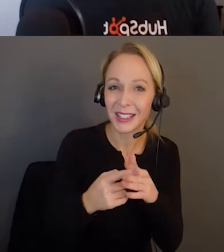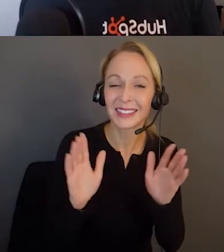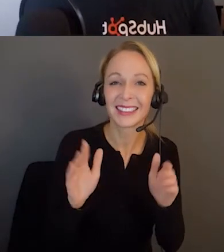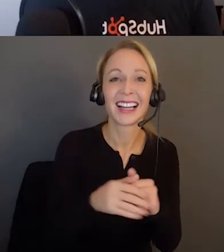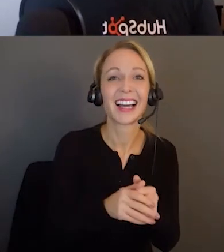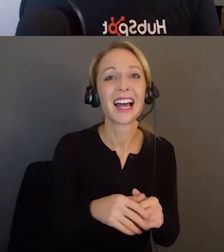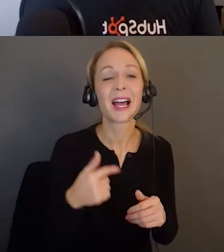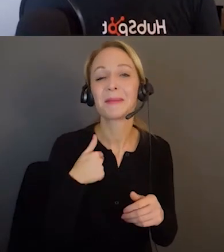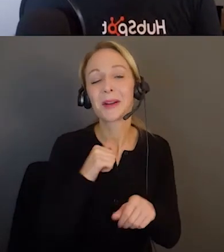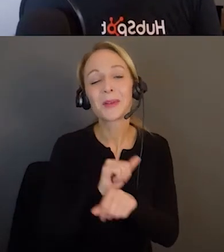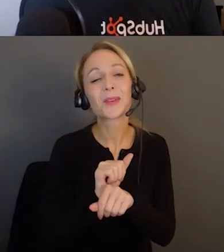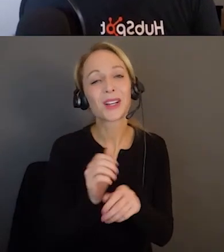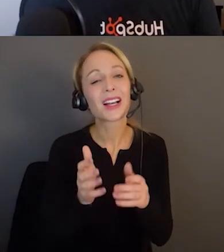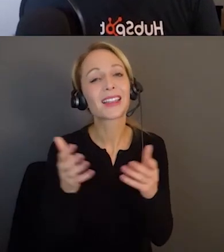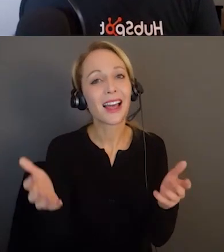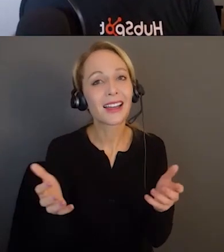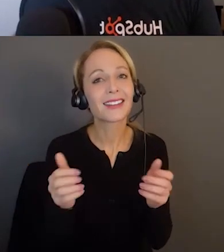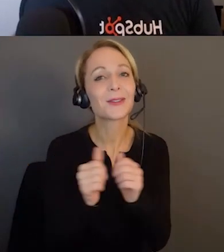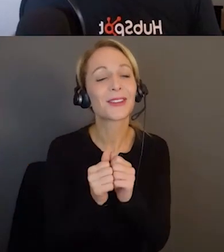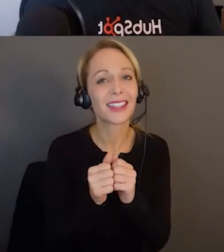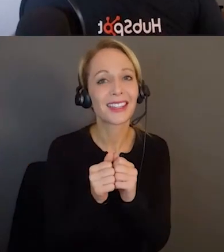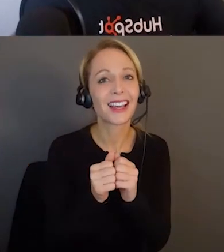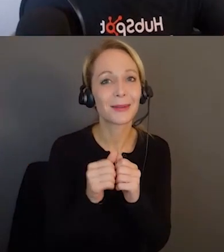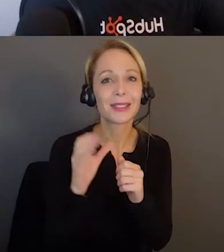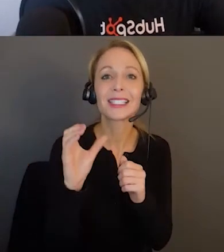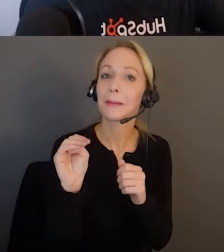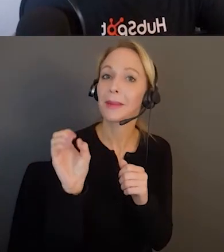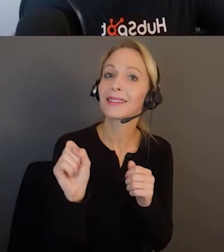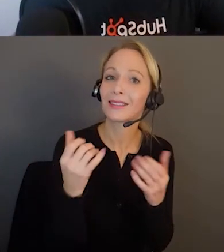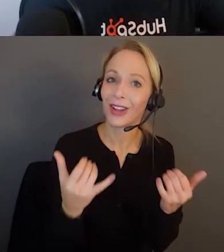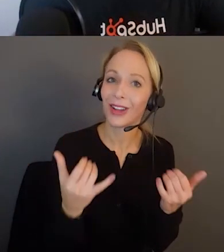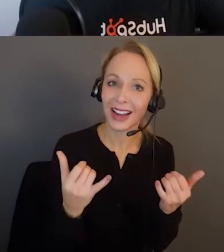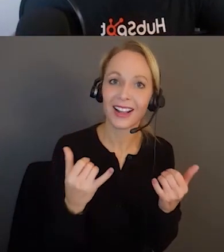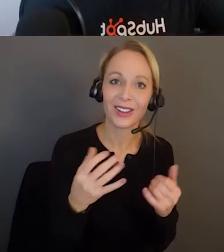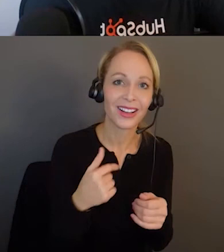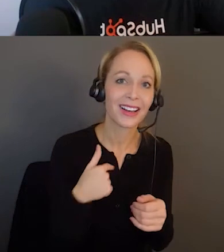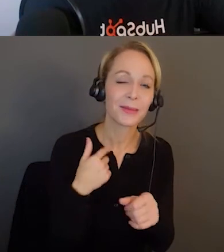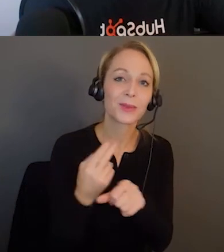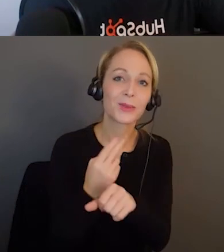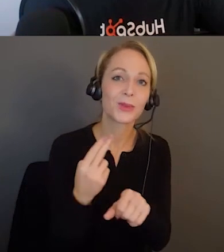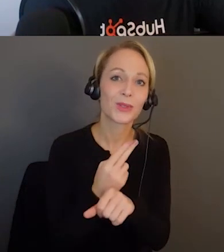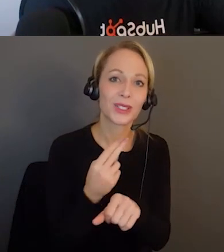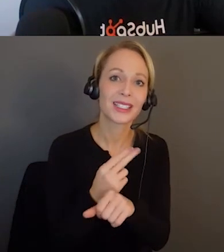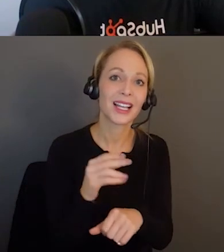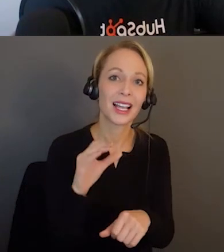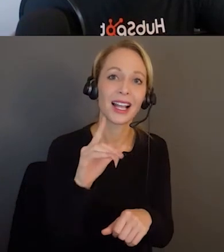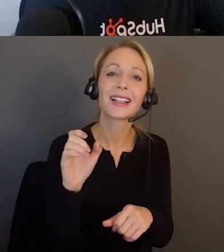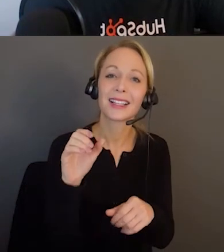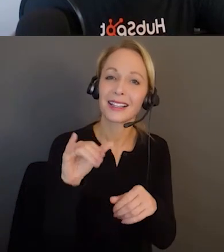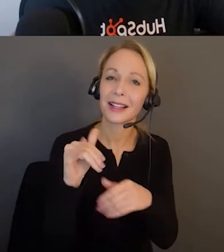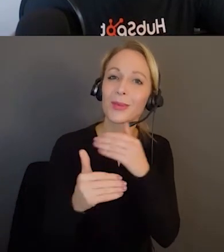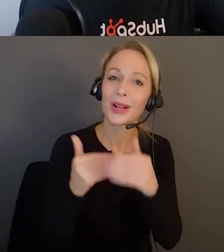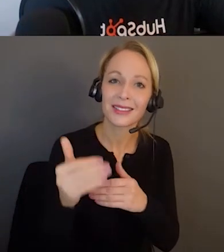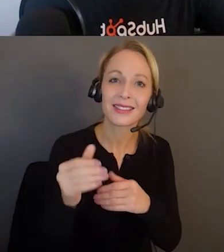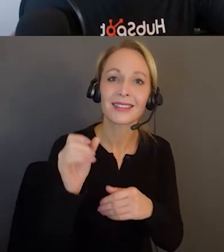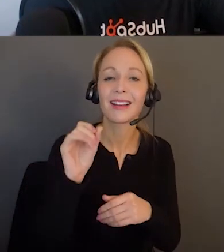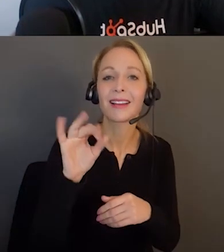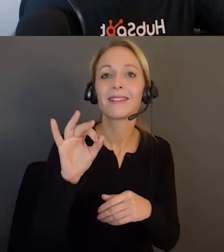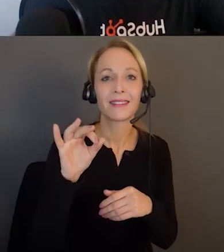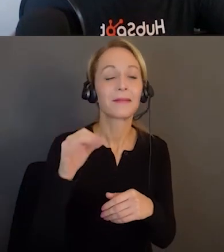I WORK A LOT WITH CMS RIGHT NOW AND I'M USING THE CLE